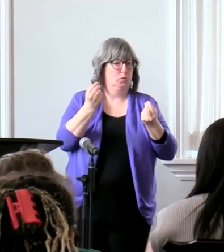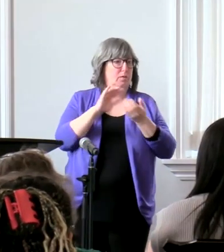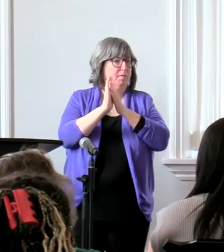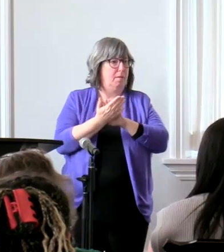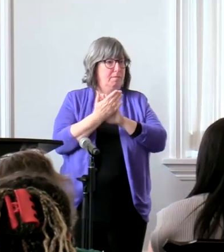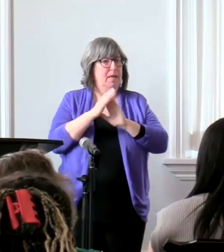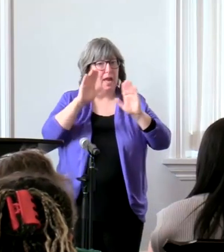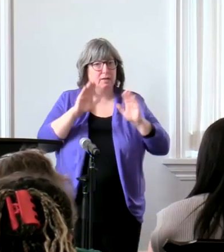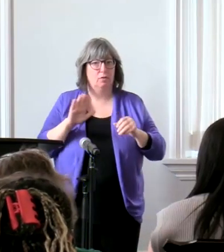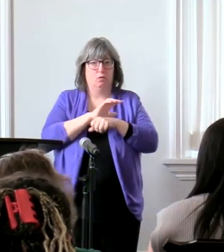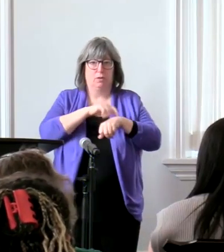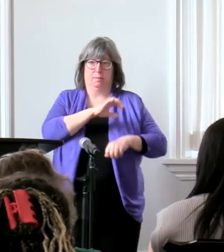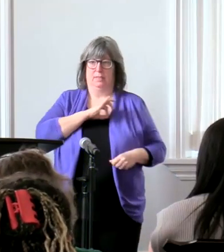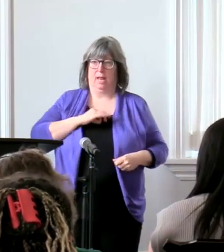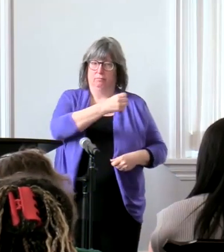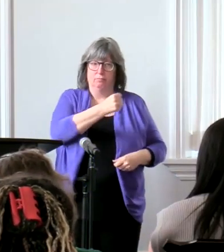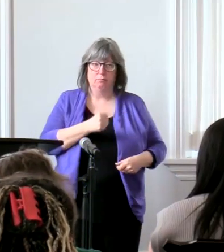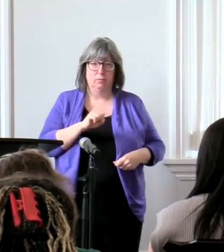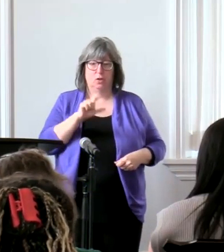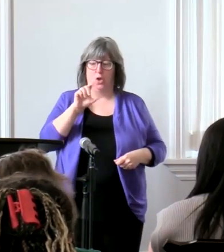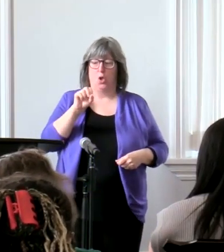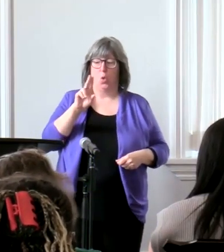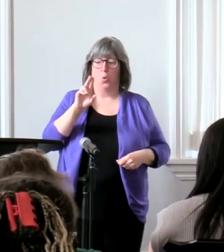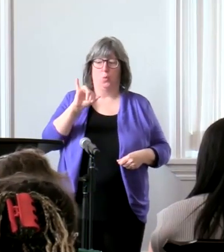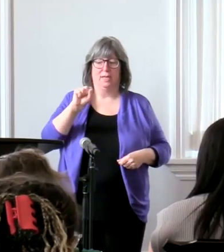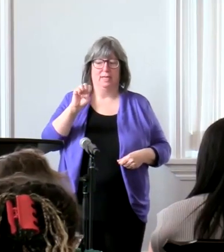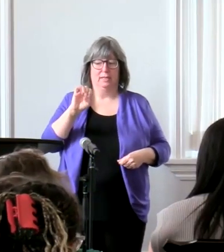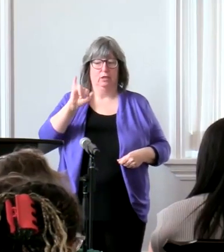excellent full-time staff, Elise Johnston who,